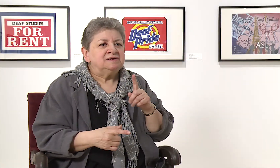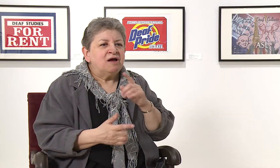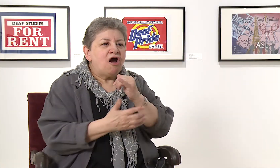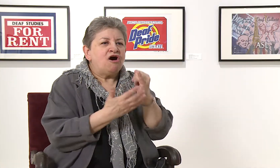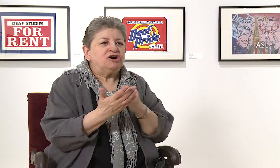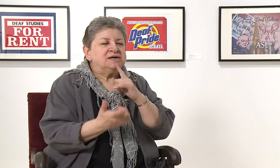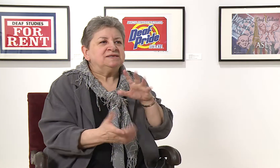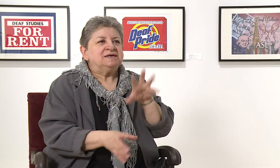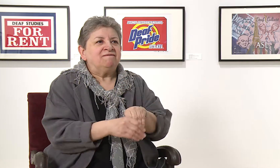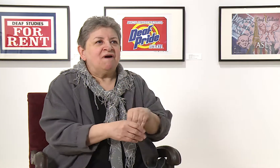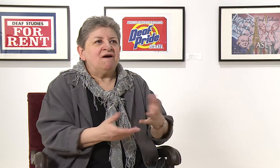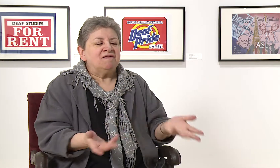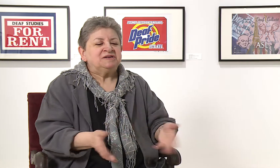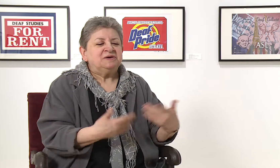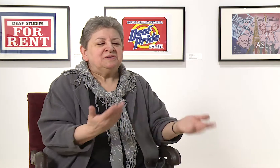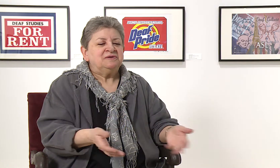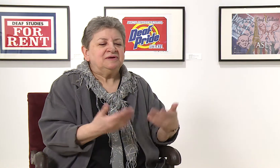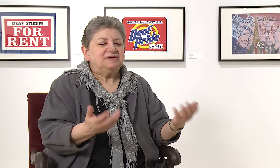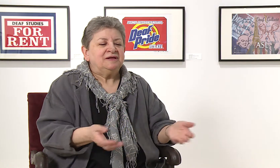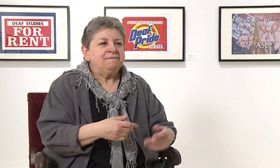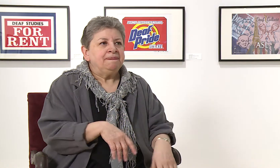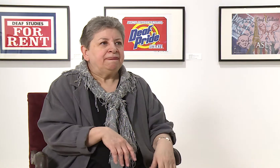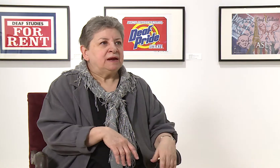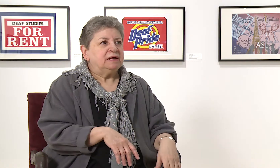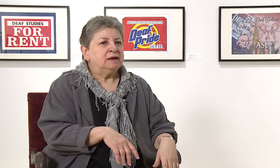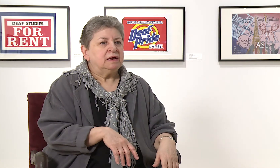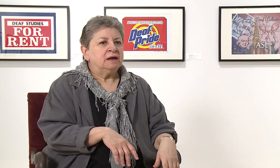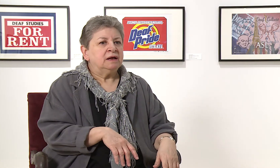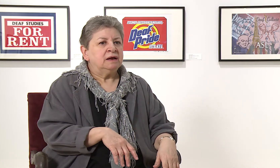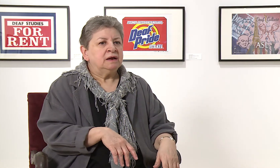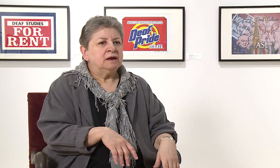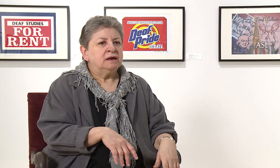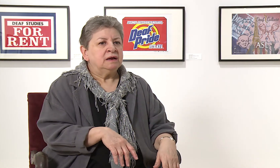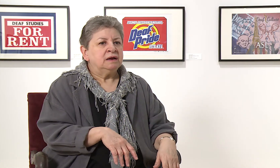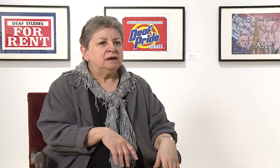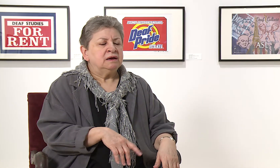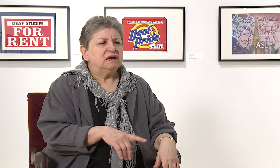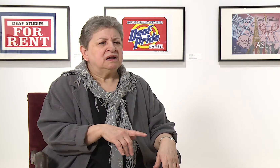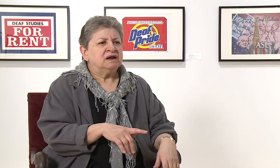But I thought, you know, at least this position has art involved in it,